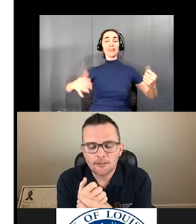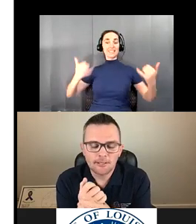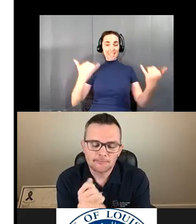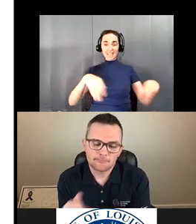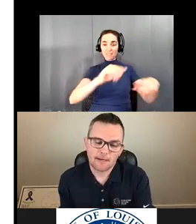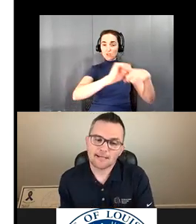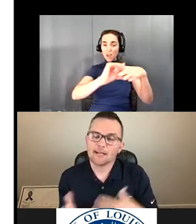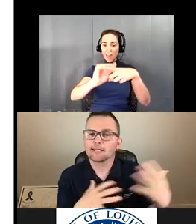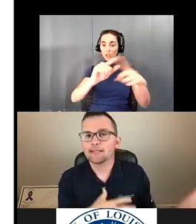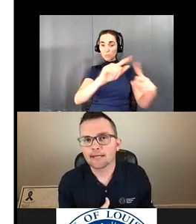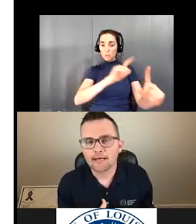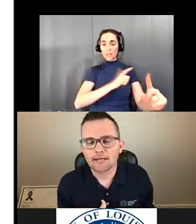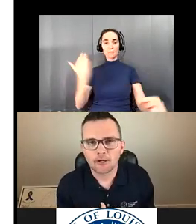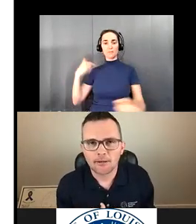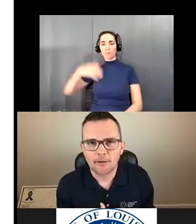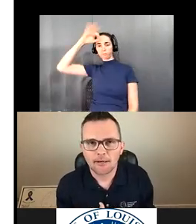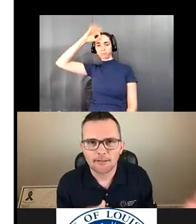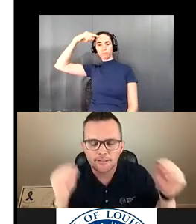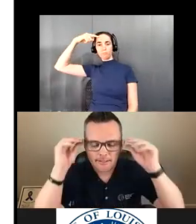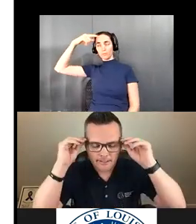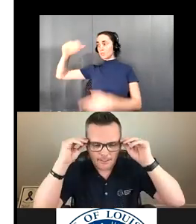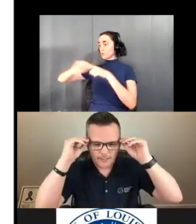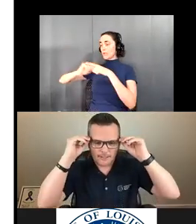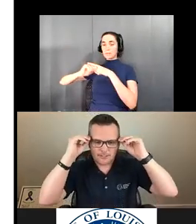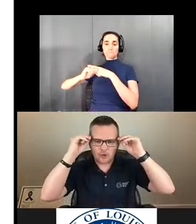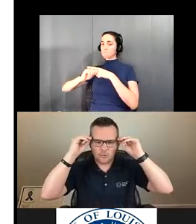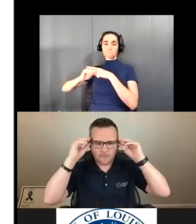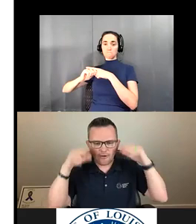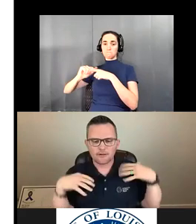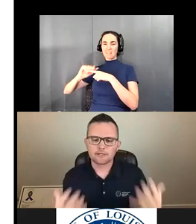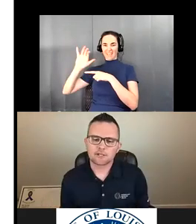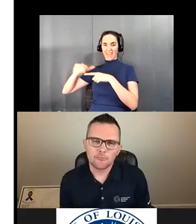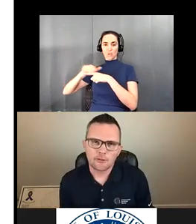15:34:35 I did not get that kind of training back then. And so we founded this company